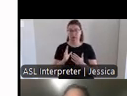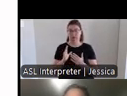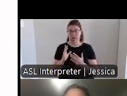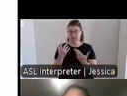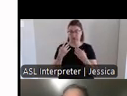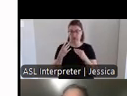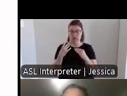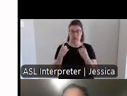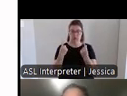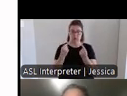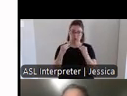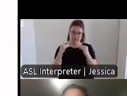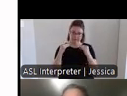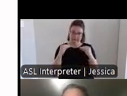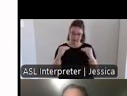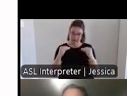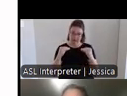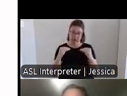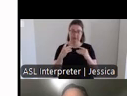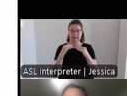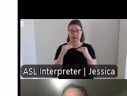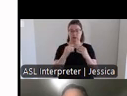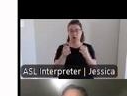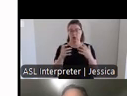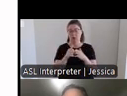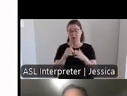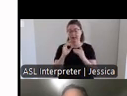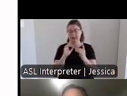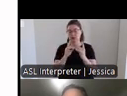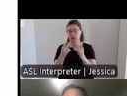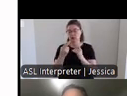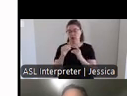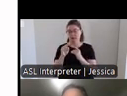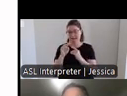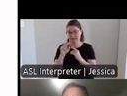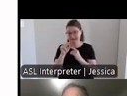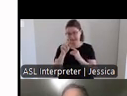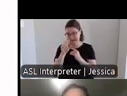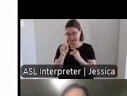and a lot of my teaching is in the digital humanities and a lot of my teaching has to do with digital accessibility.